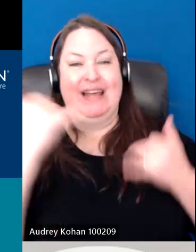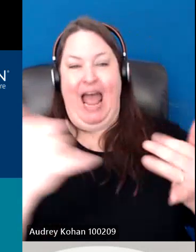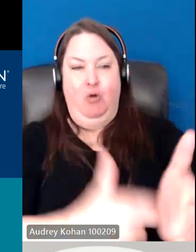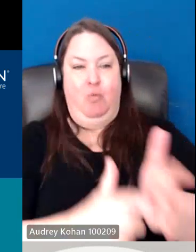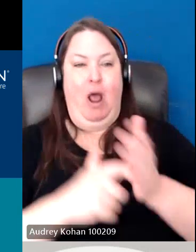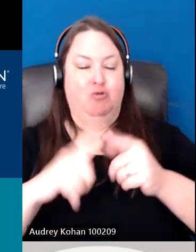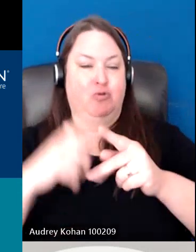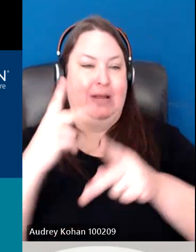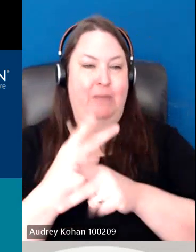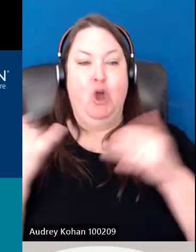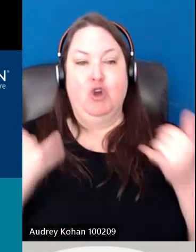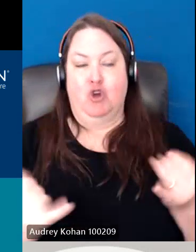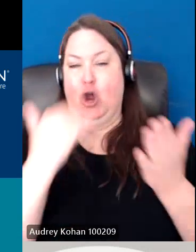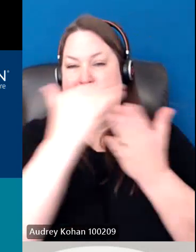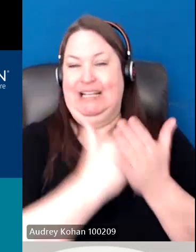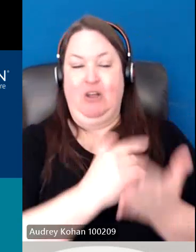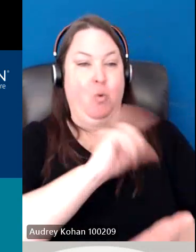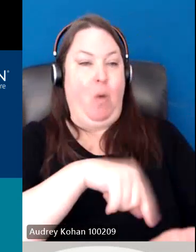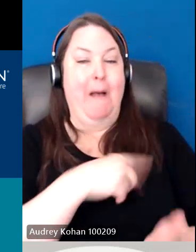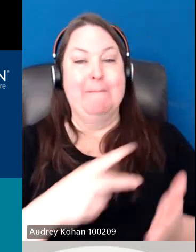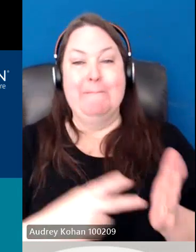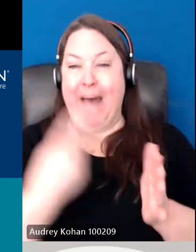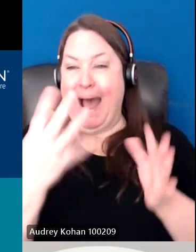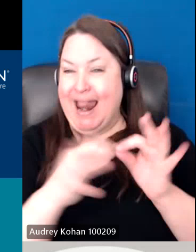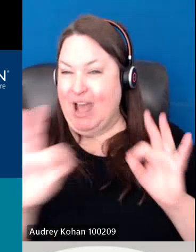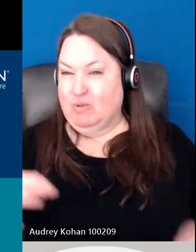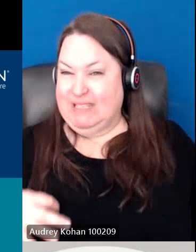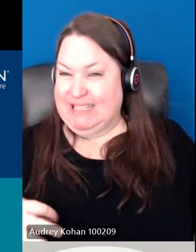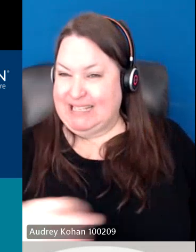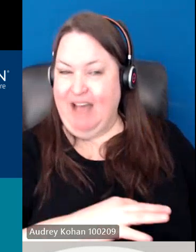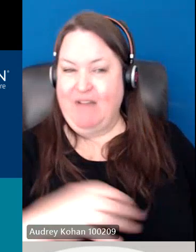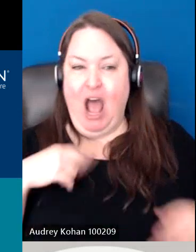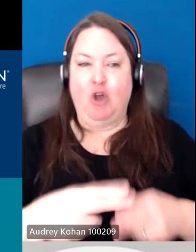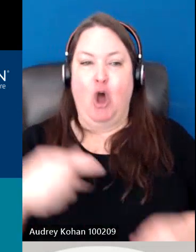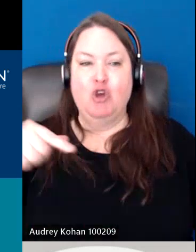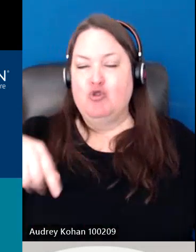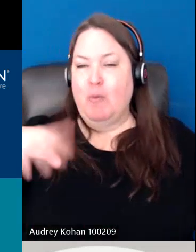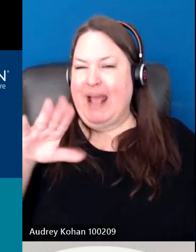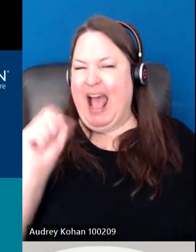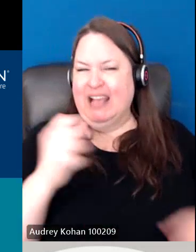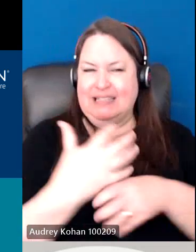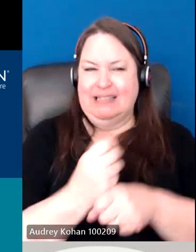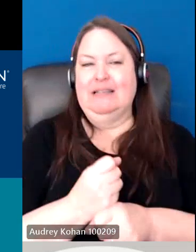a current list of qualified bilingual staff I call it QBs for short that's what I used I